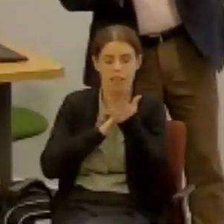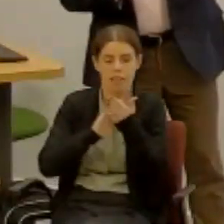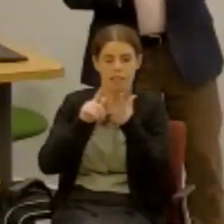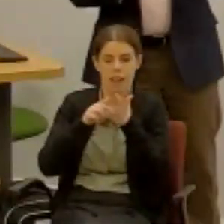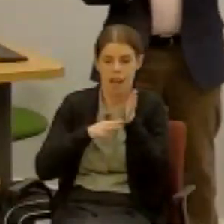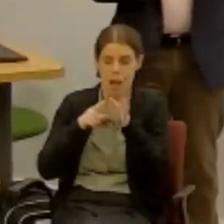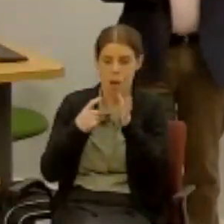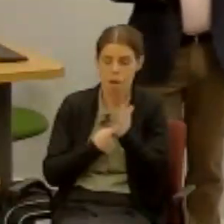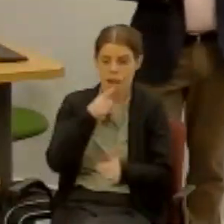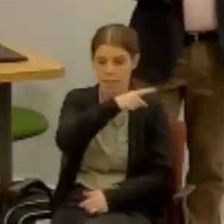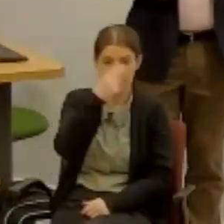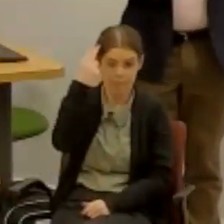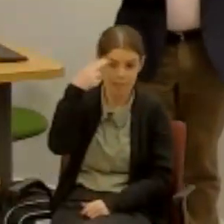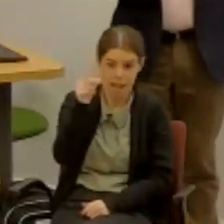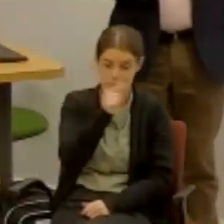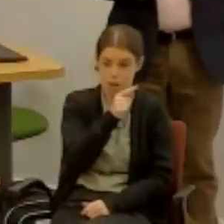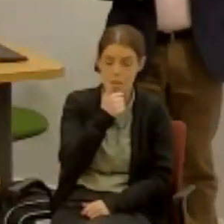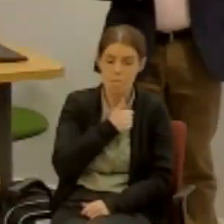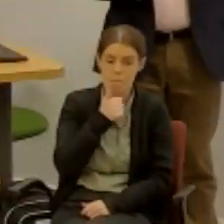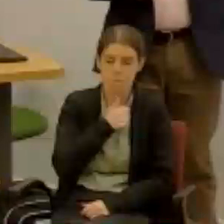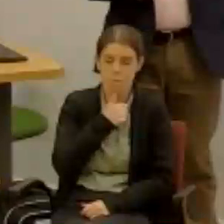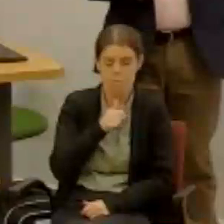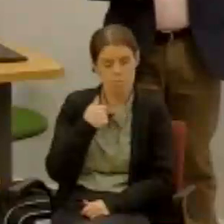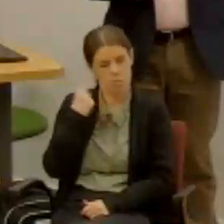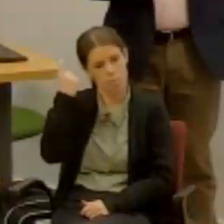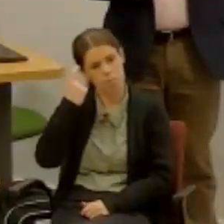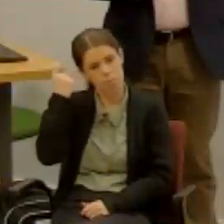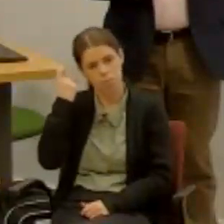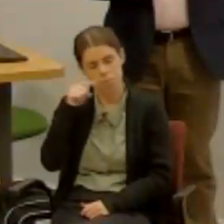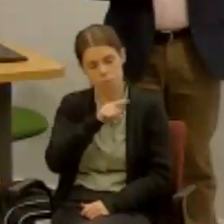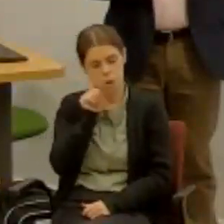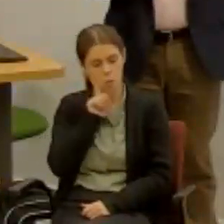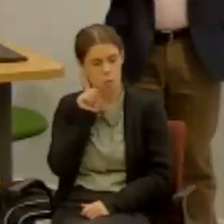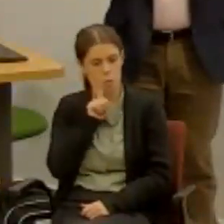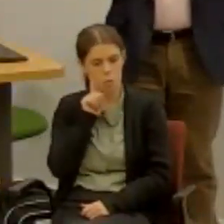and he was convinced that that what was going on with this lady is not, If you like, a functional